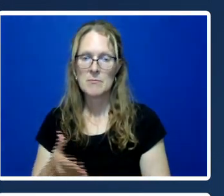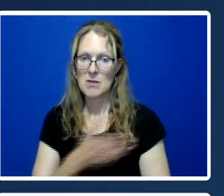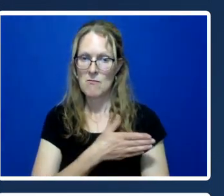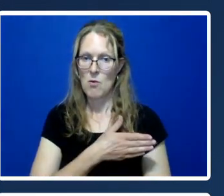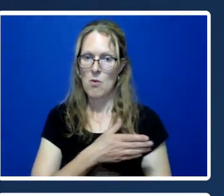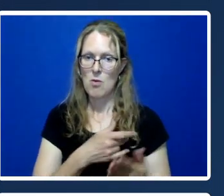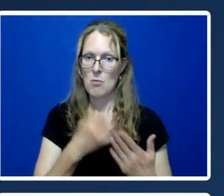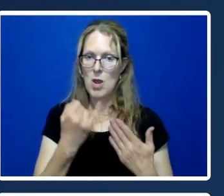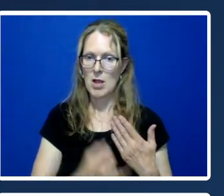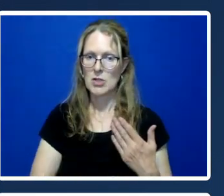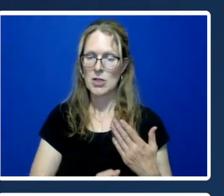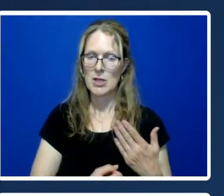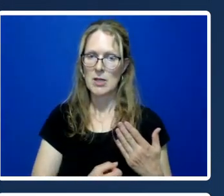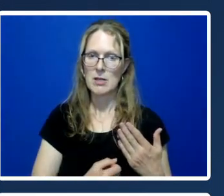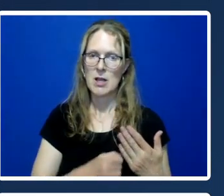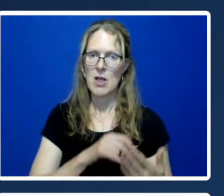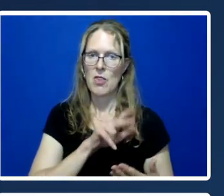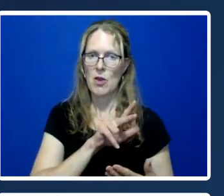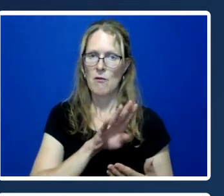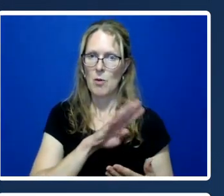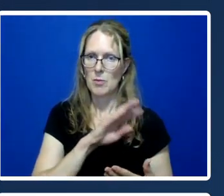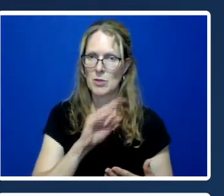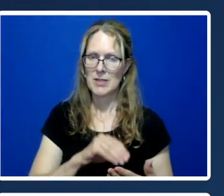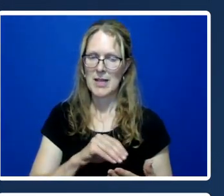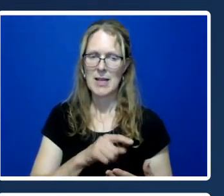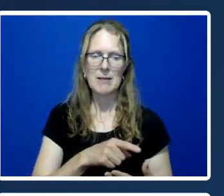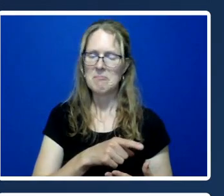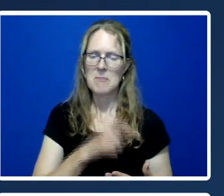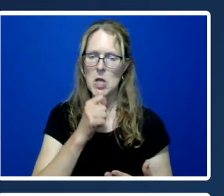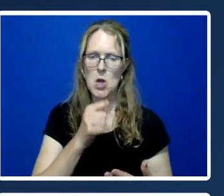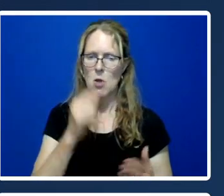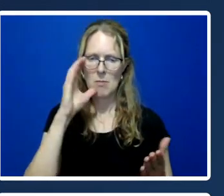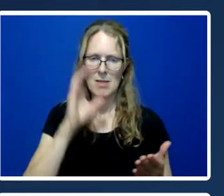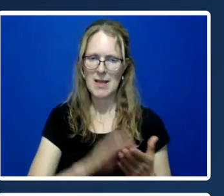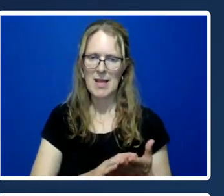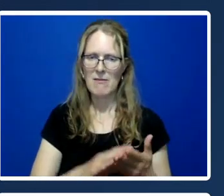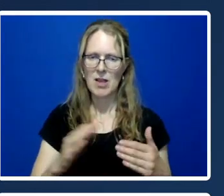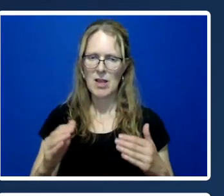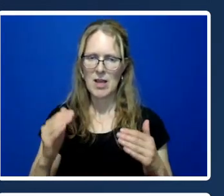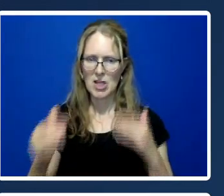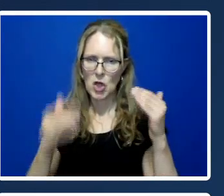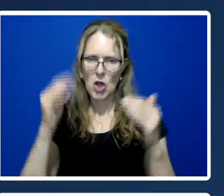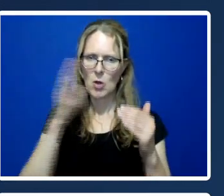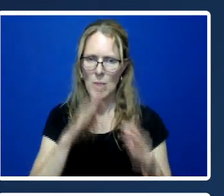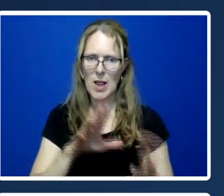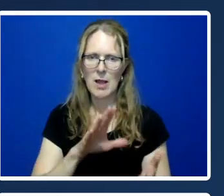don't believe that adults listen to them. After the project, we have 82 percent who